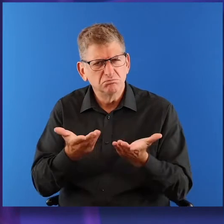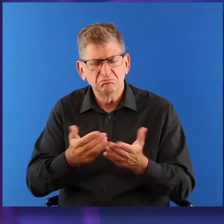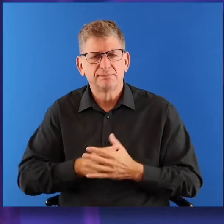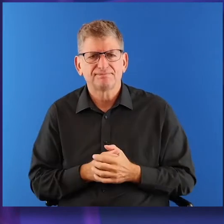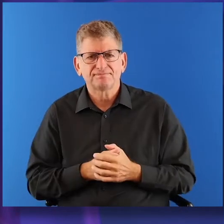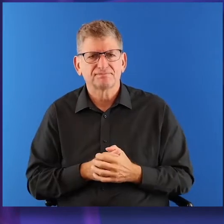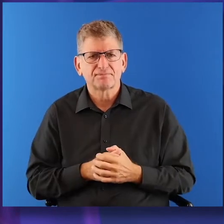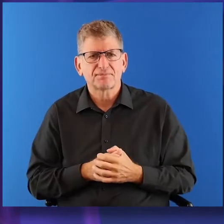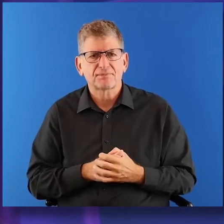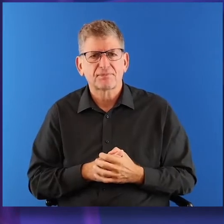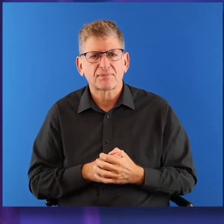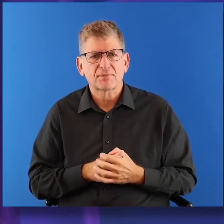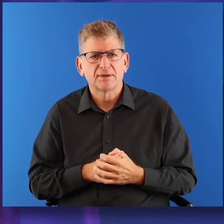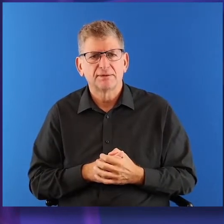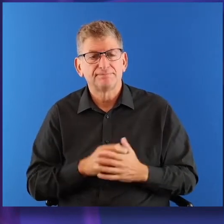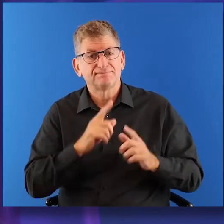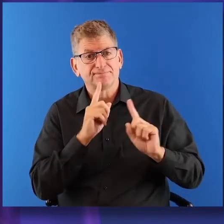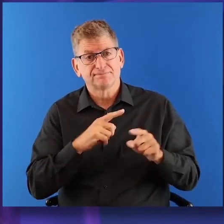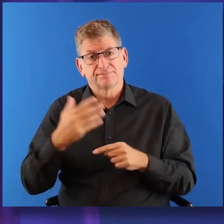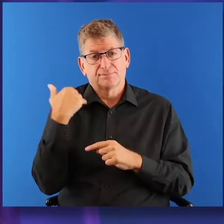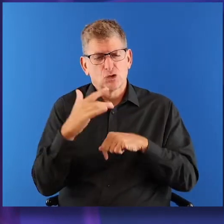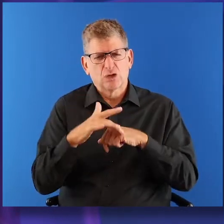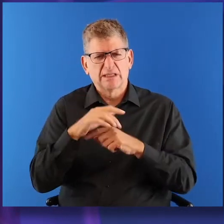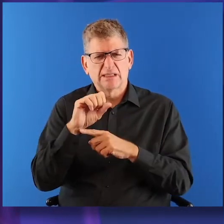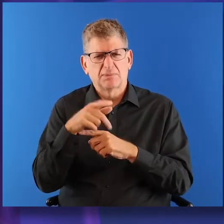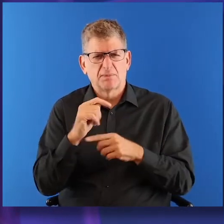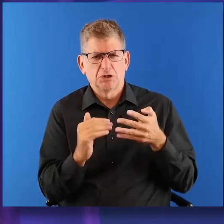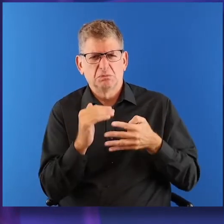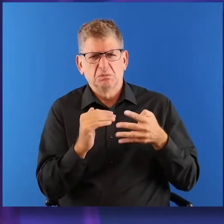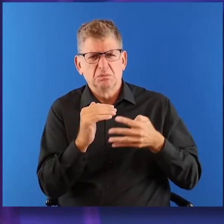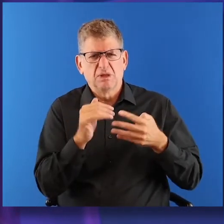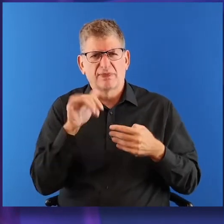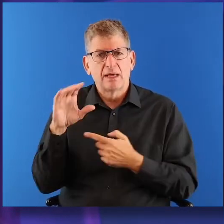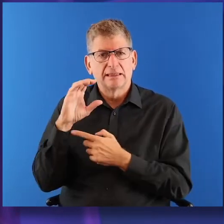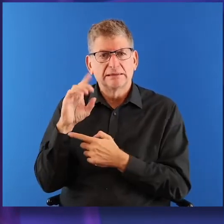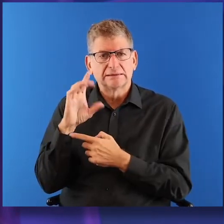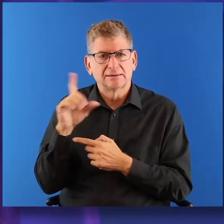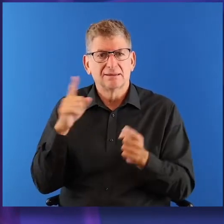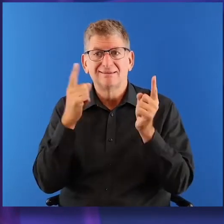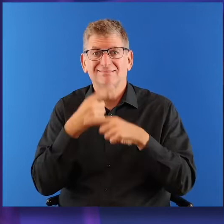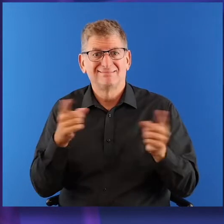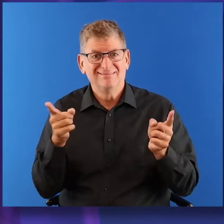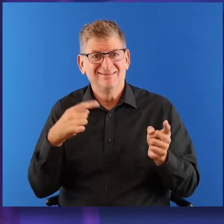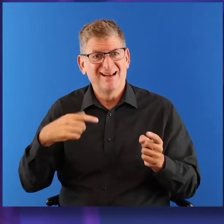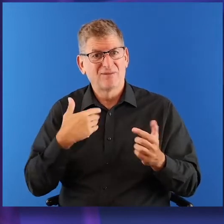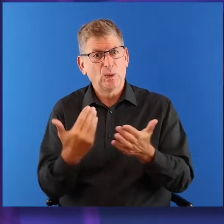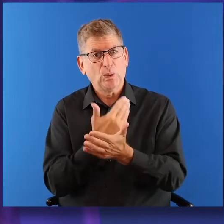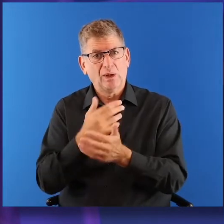that's when the CDC announced that we had a new updated vaccine that is a booster that's,